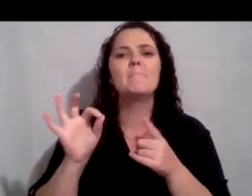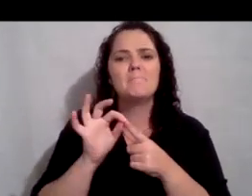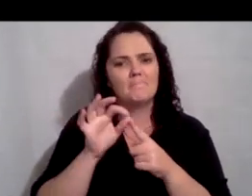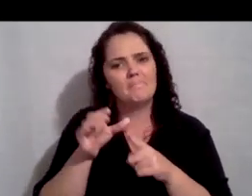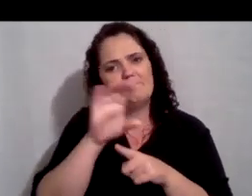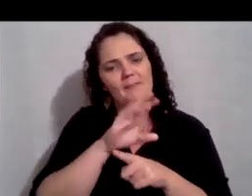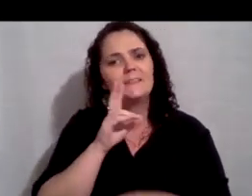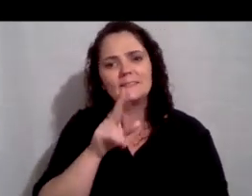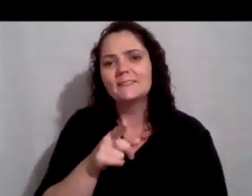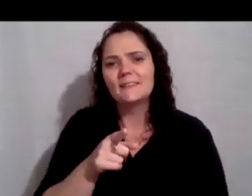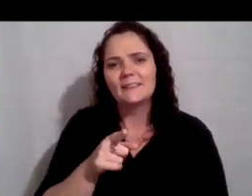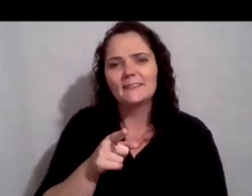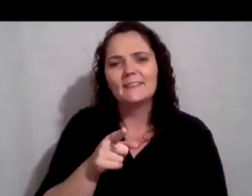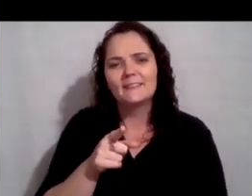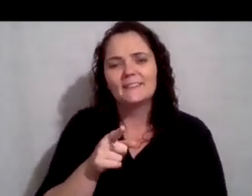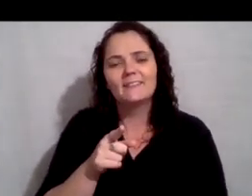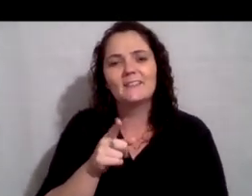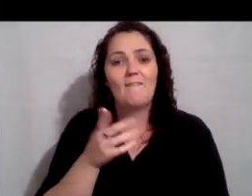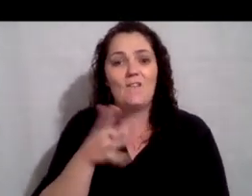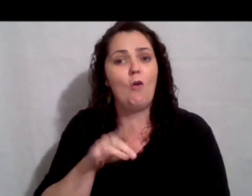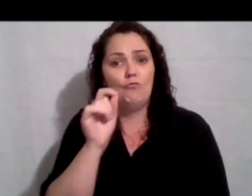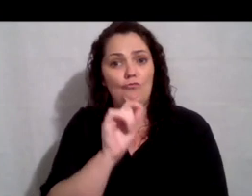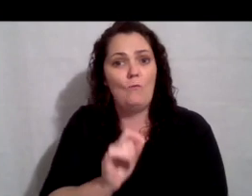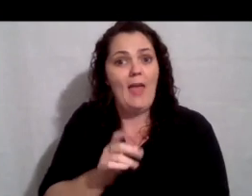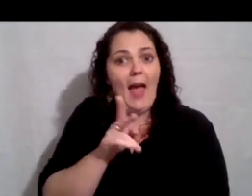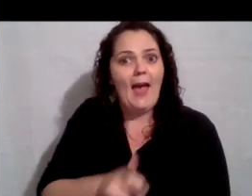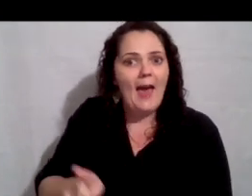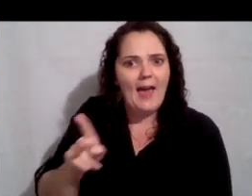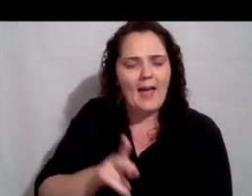Even though it's been redrawn you still see that trace, you see that residue